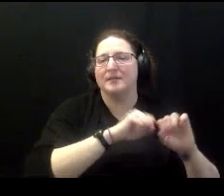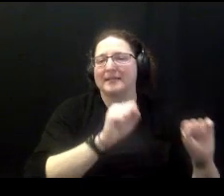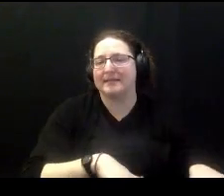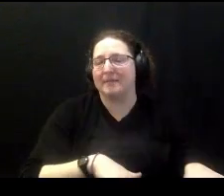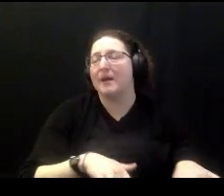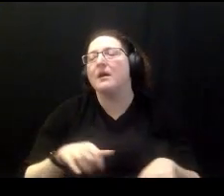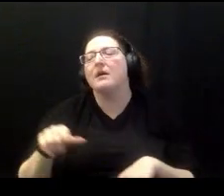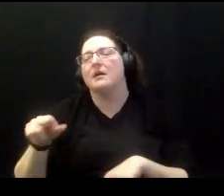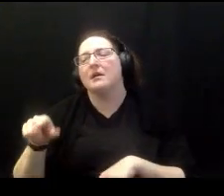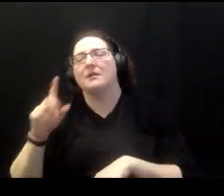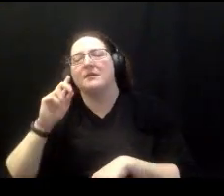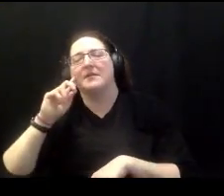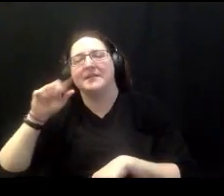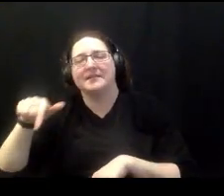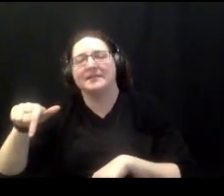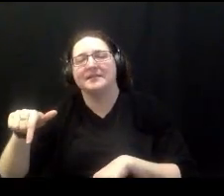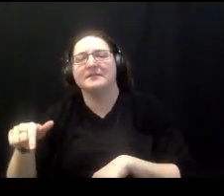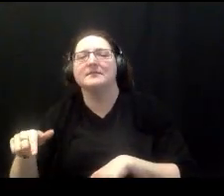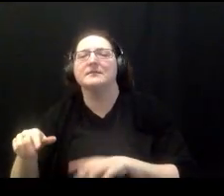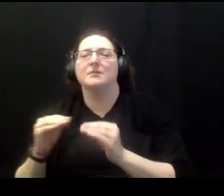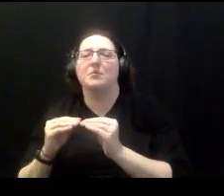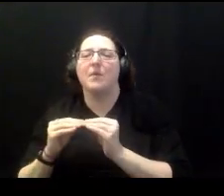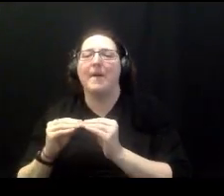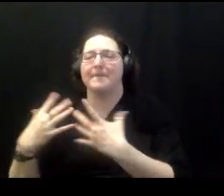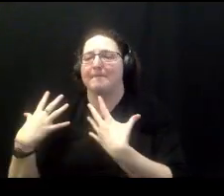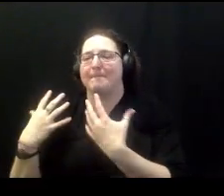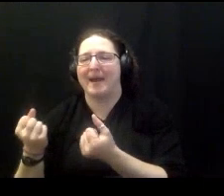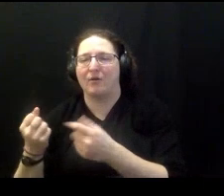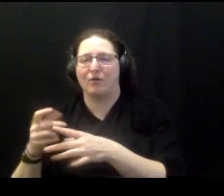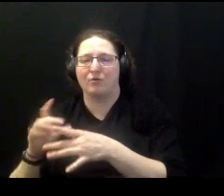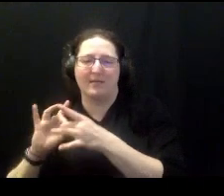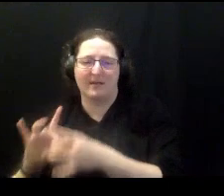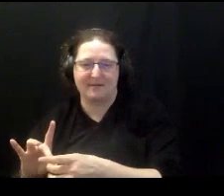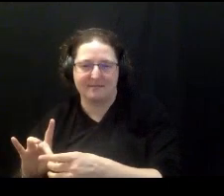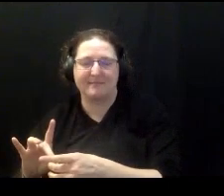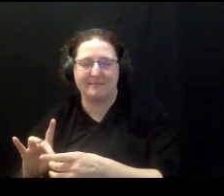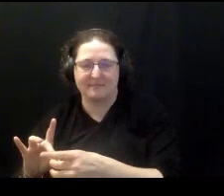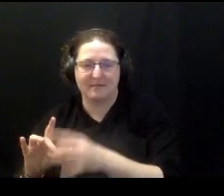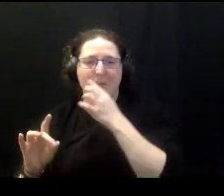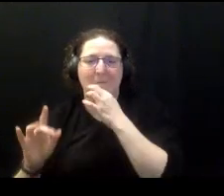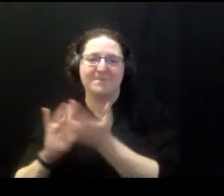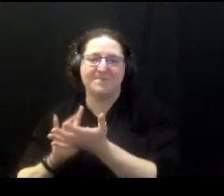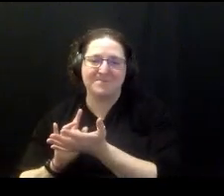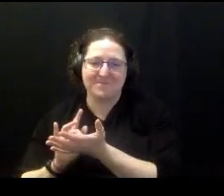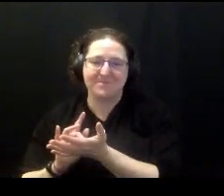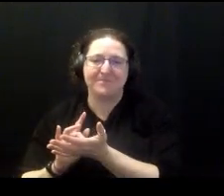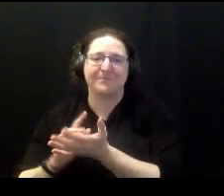and medical implications. For our particular risk assessment, we are going to be focusing on